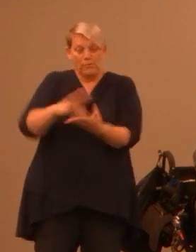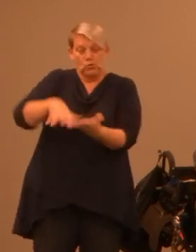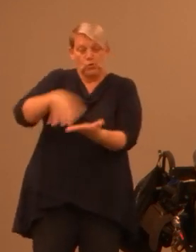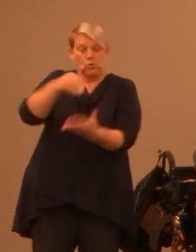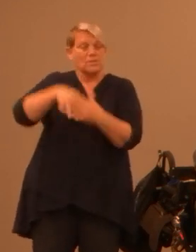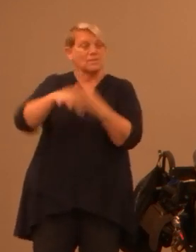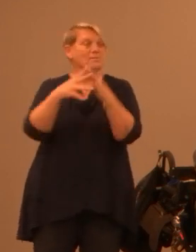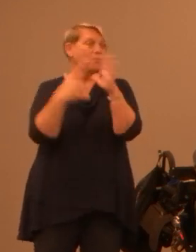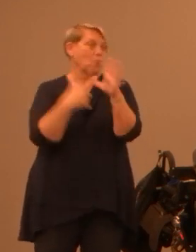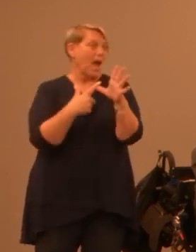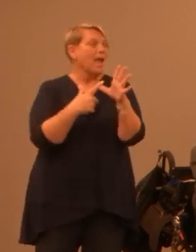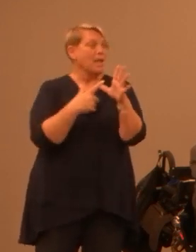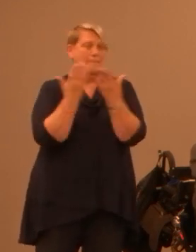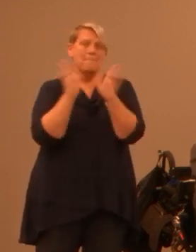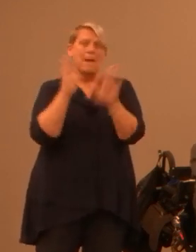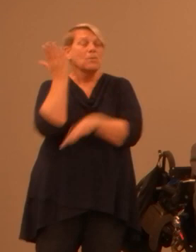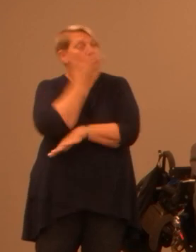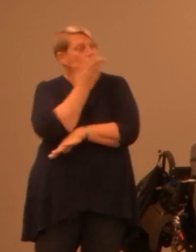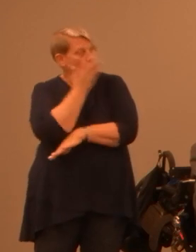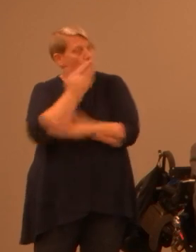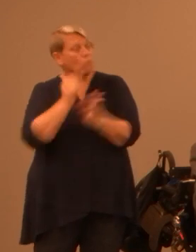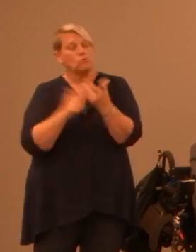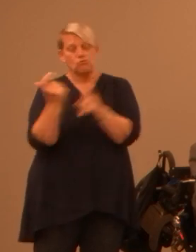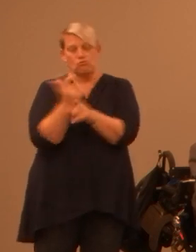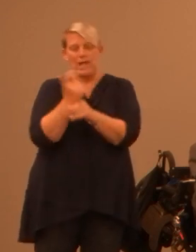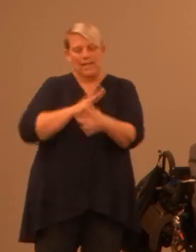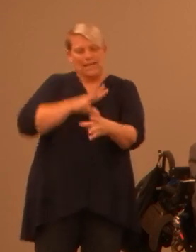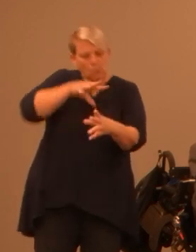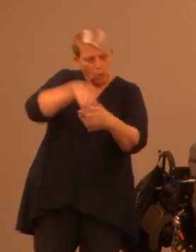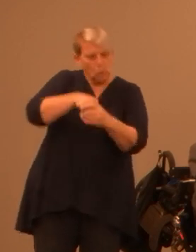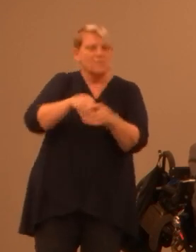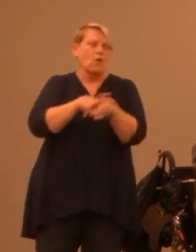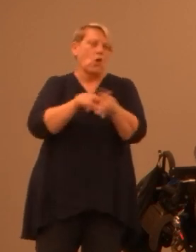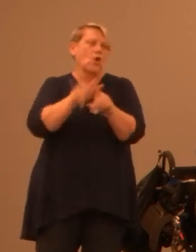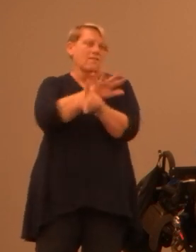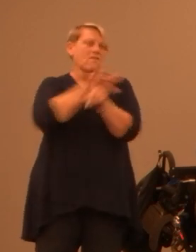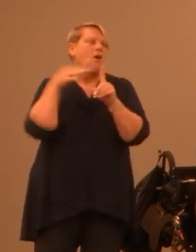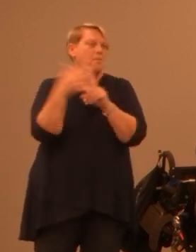public schools to create inclusive learning environment so thanks very much everyone.